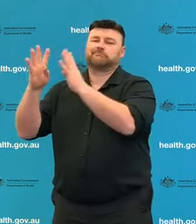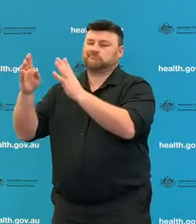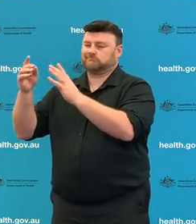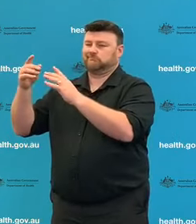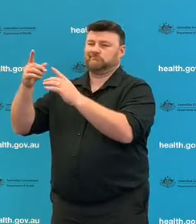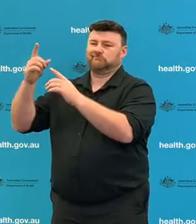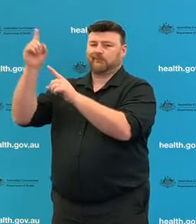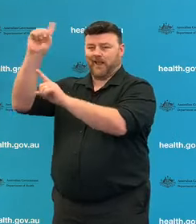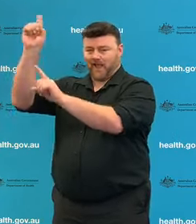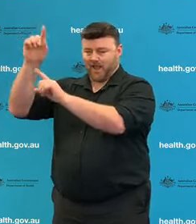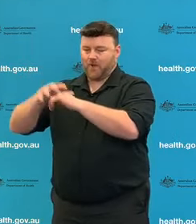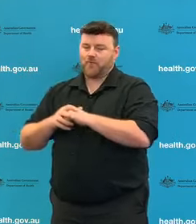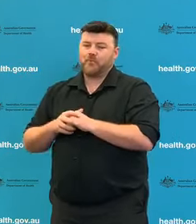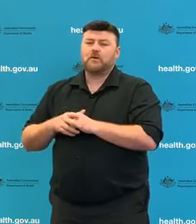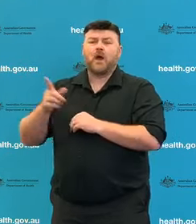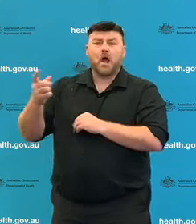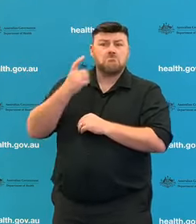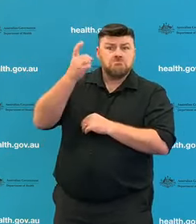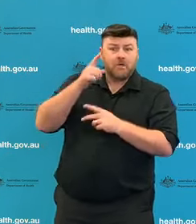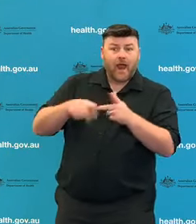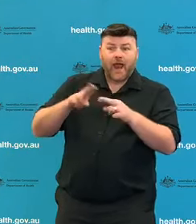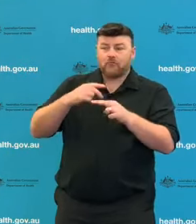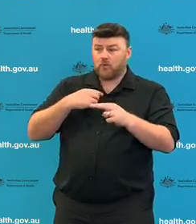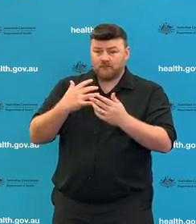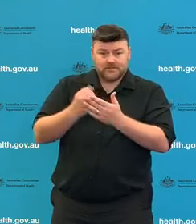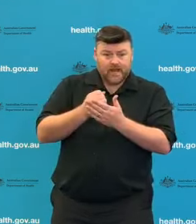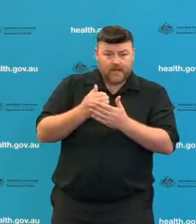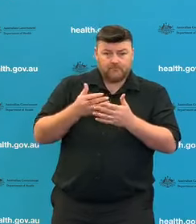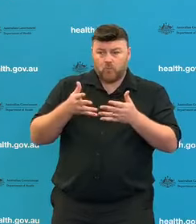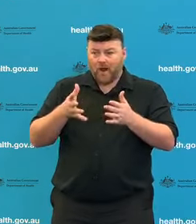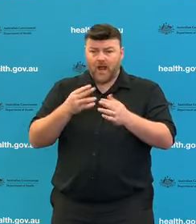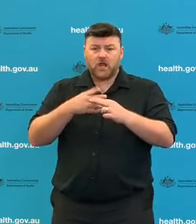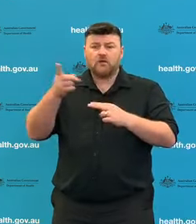is there a safe way to move farmers between areas of